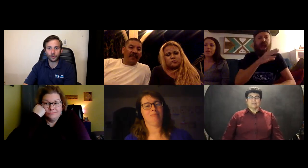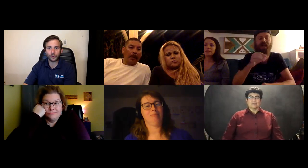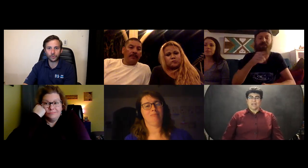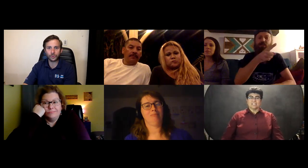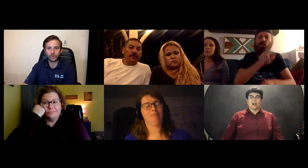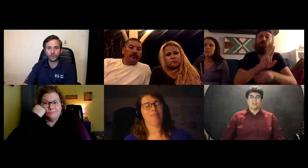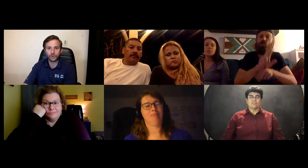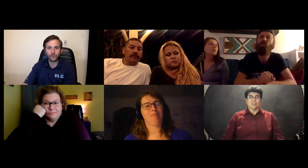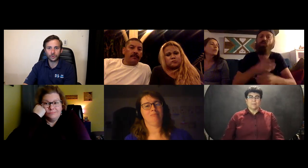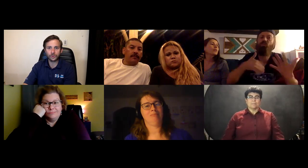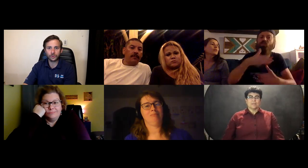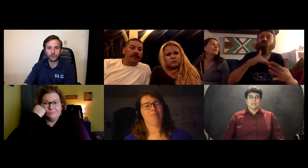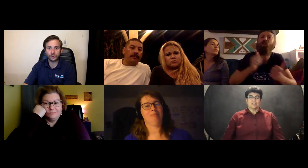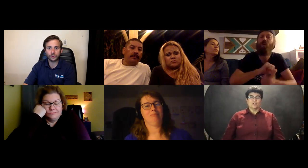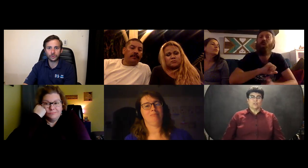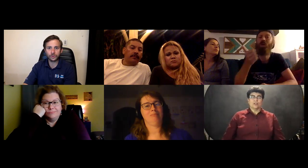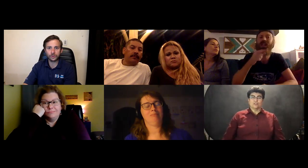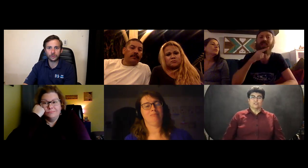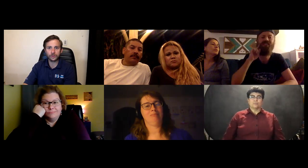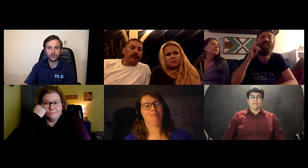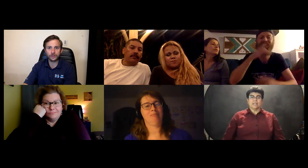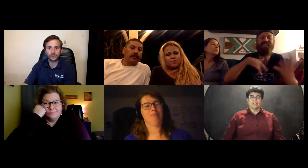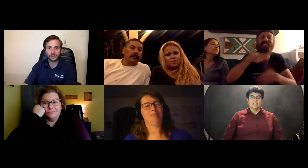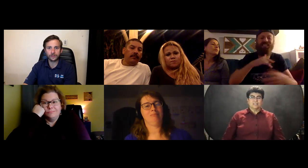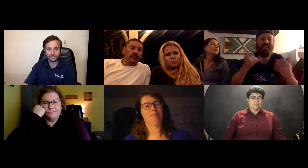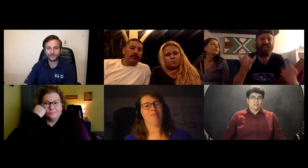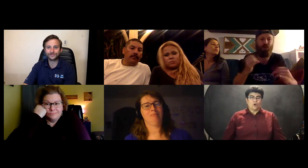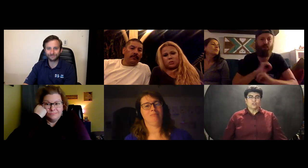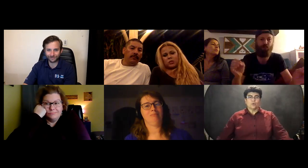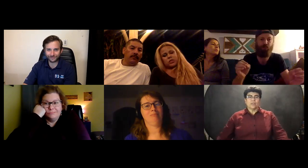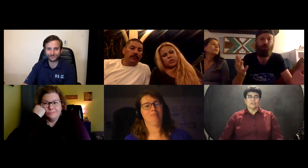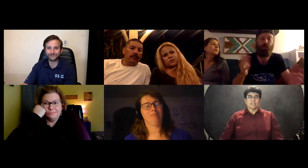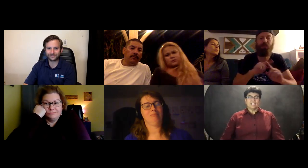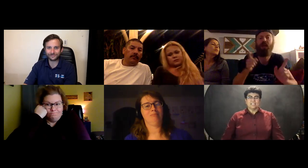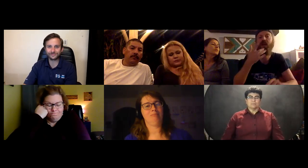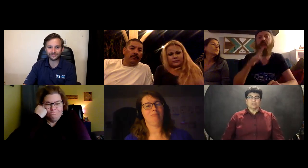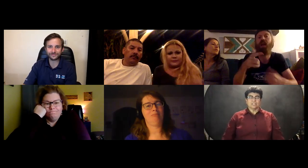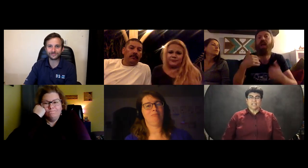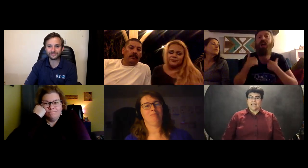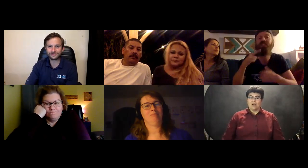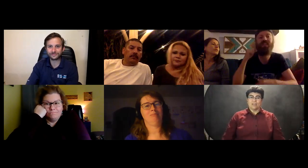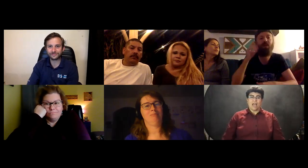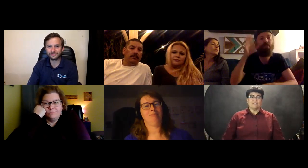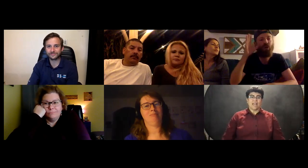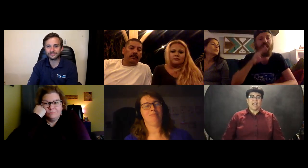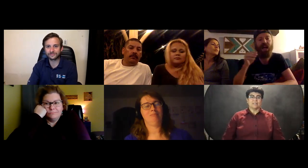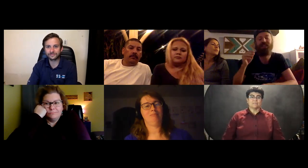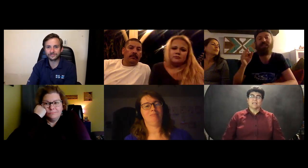that it's hard for them you know they're used to being social with other kids in person and now